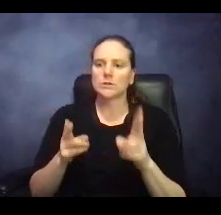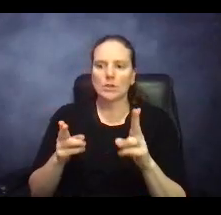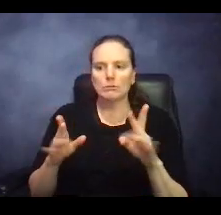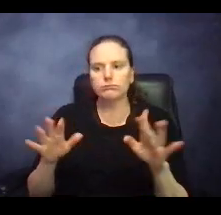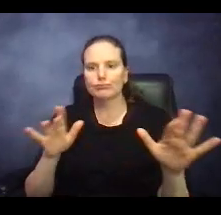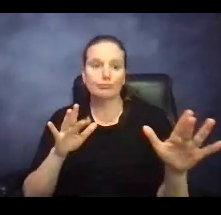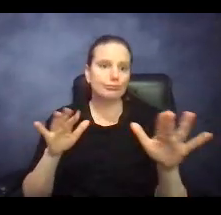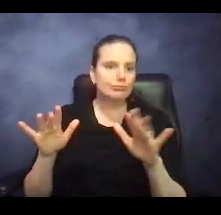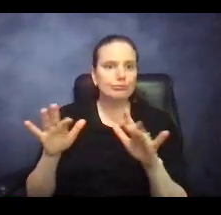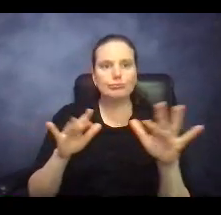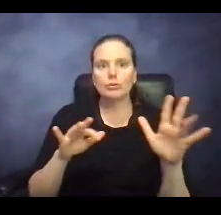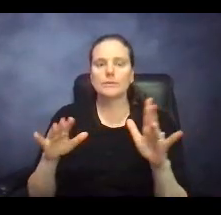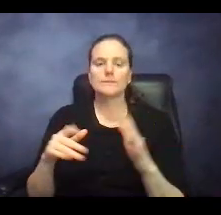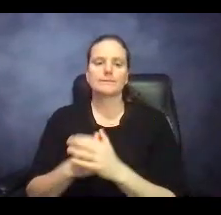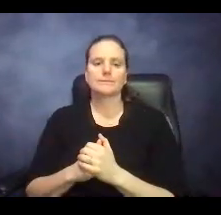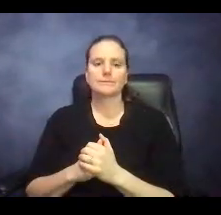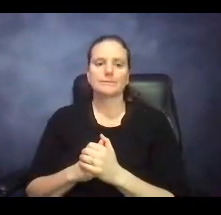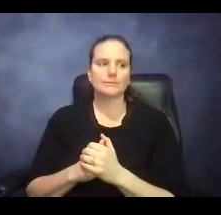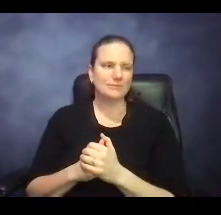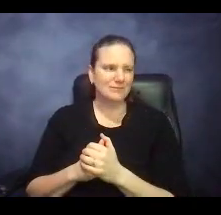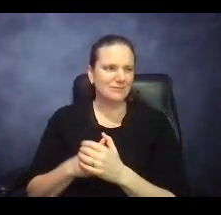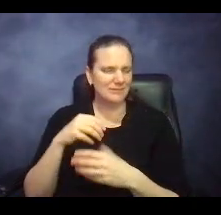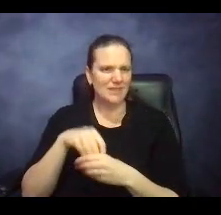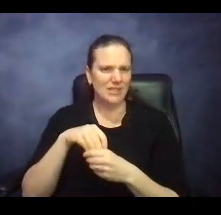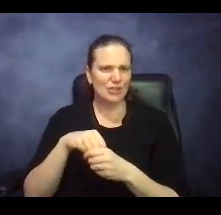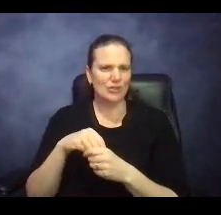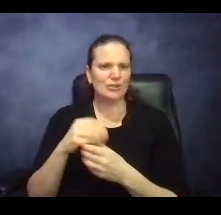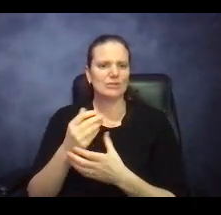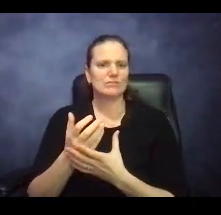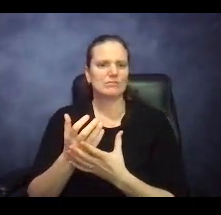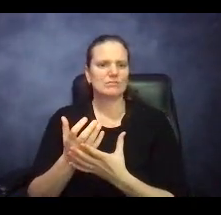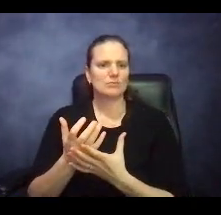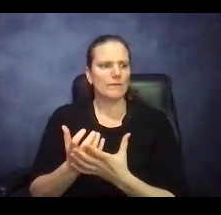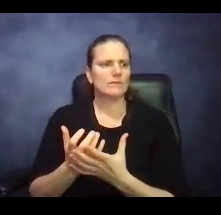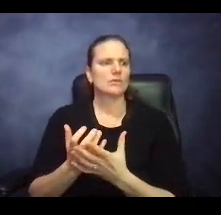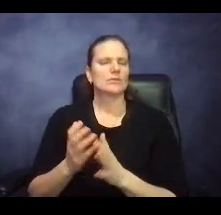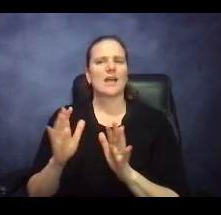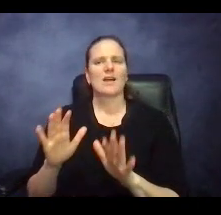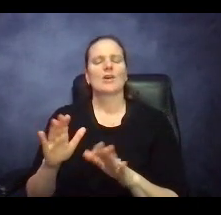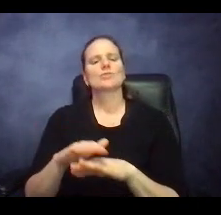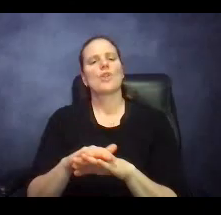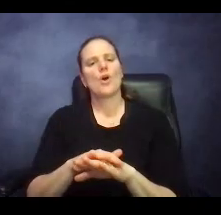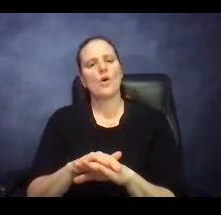Just this, this internal drive to, to go beyond that internal governor that says slow down rest or say no.